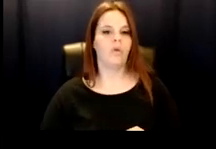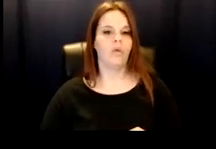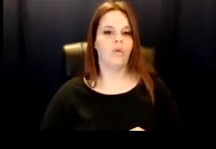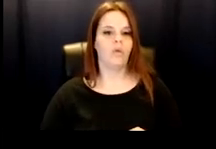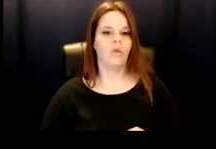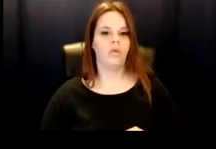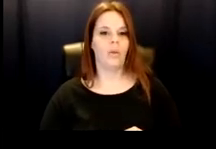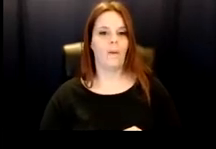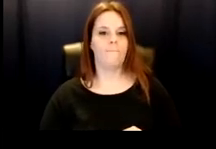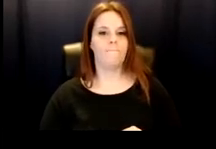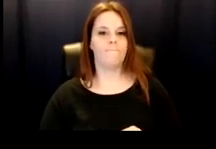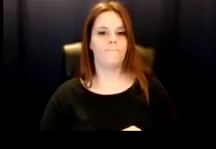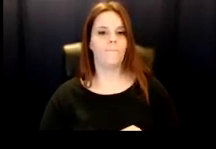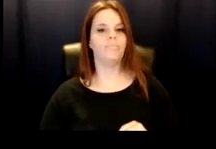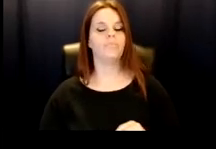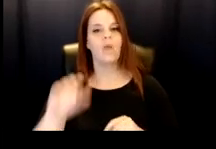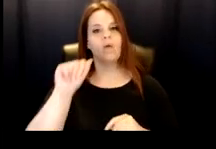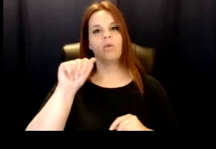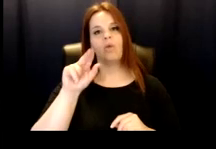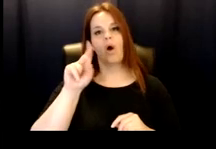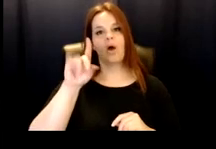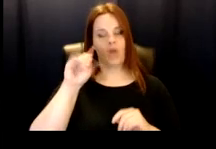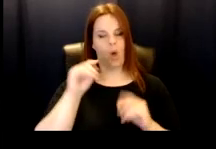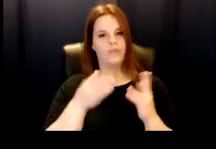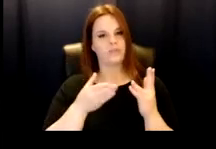The audio for today's webinar is being broadcast through your computer, please make sure your